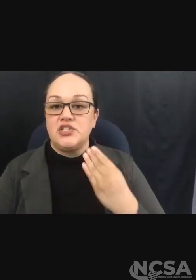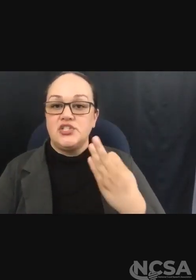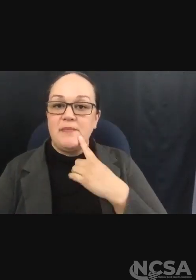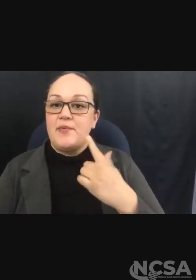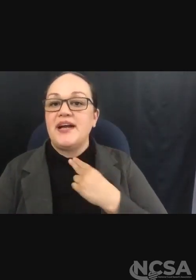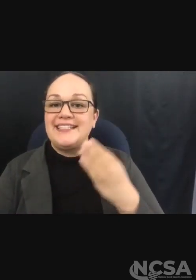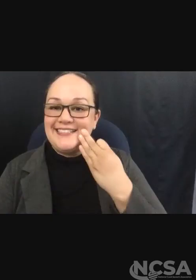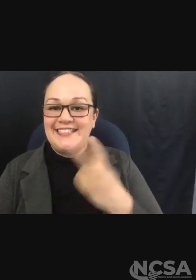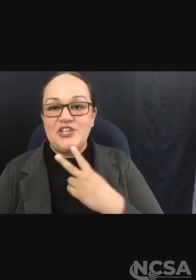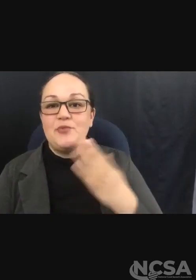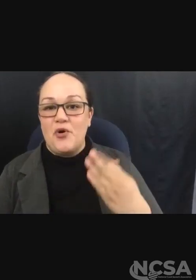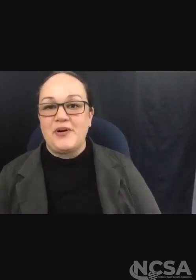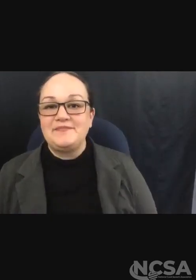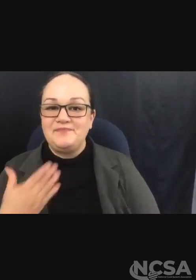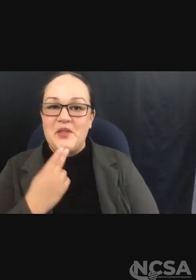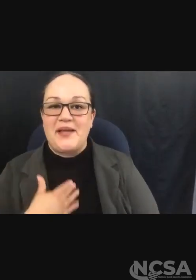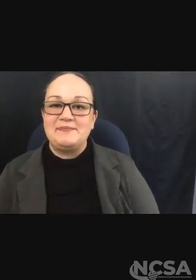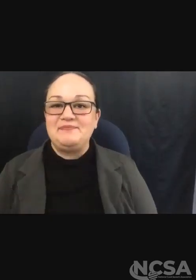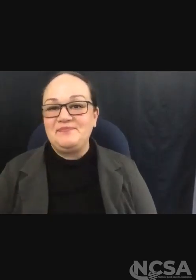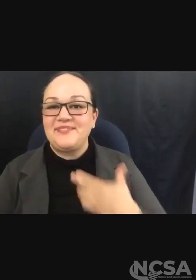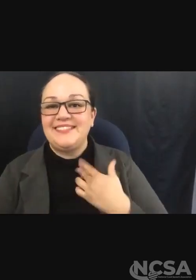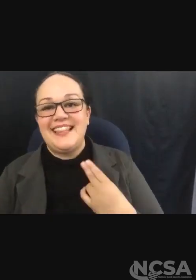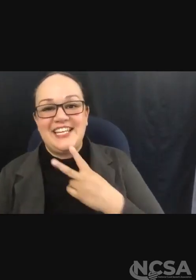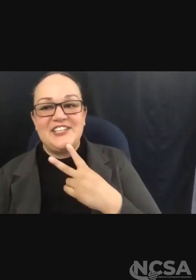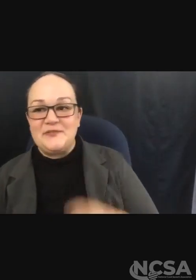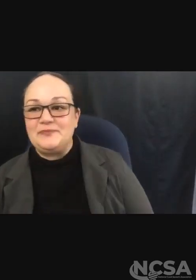Donna: Okay Scott: Thank you.